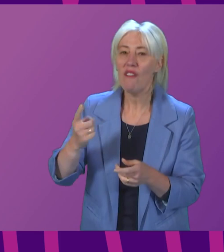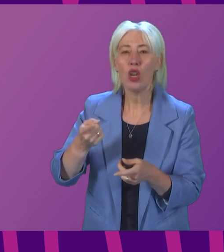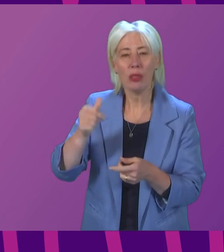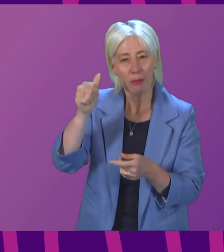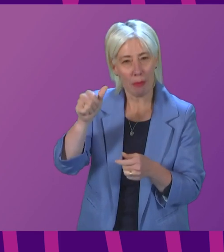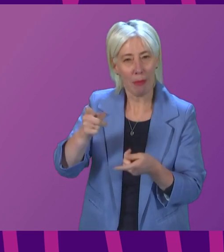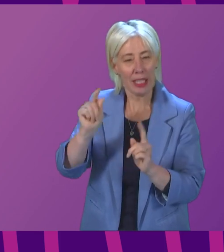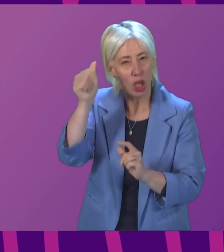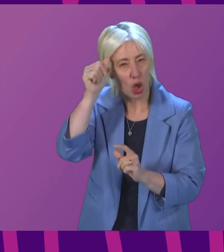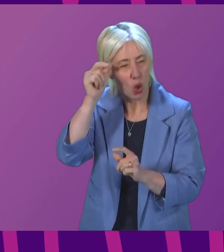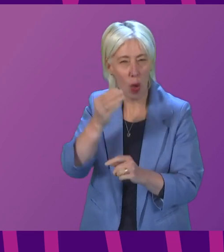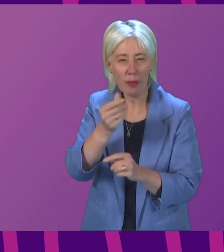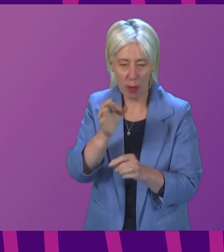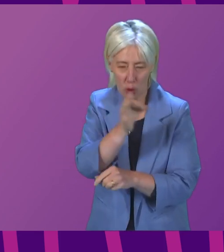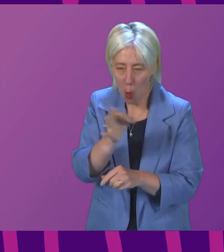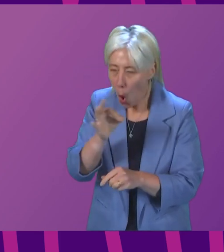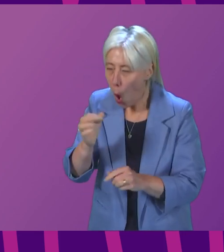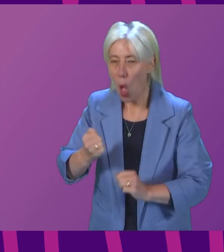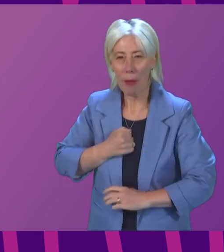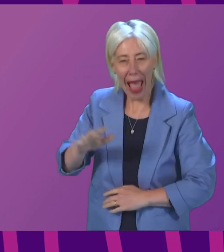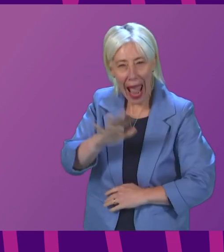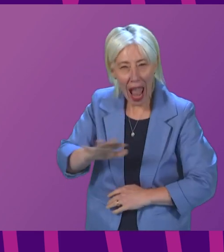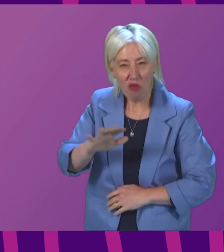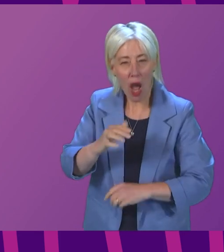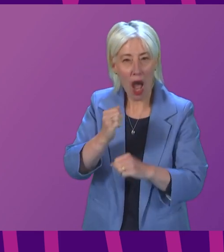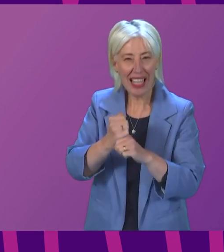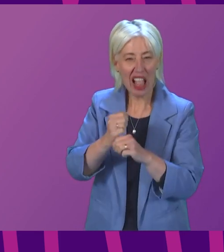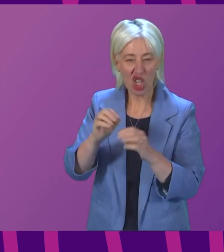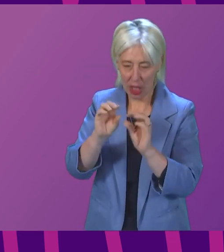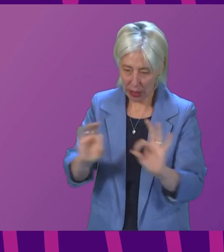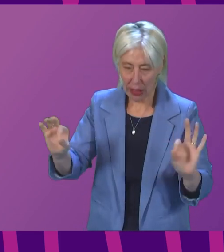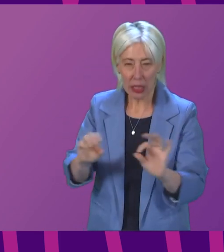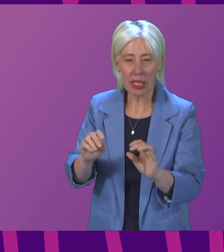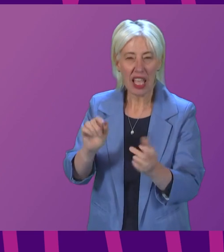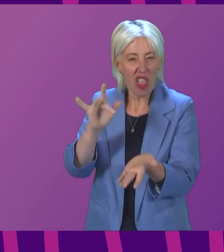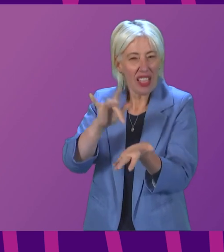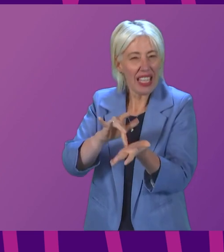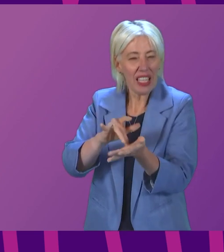towns, such as Galashiels in my constituency, town centres are blighted by many long-term